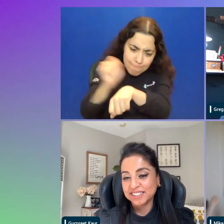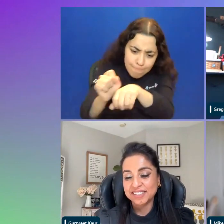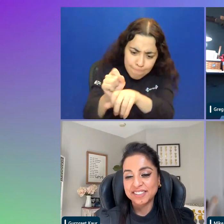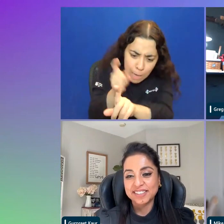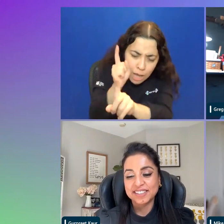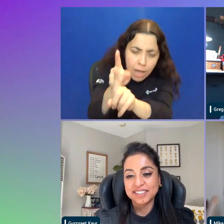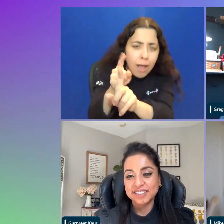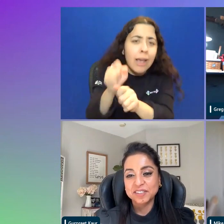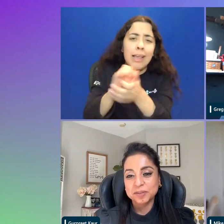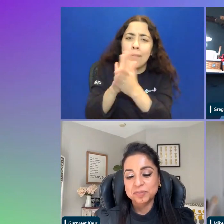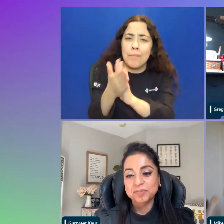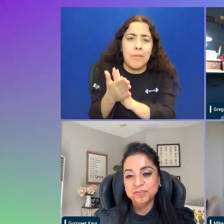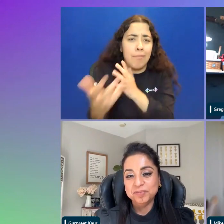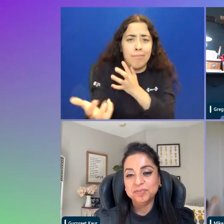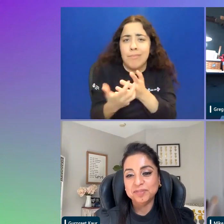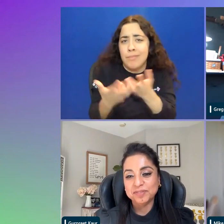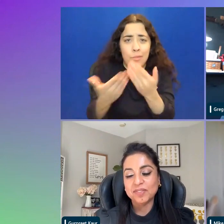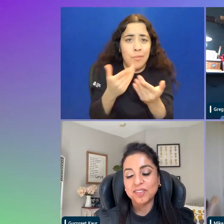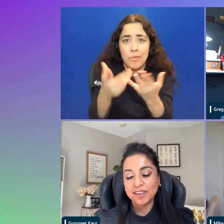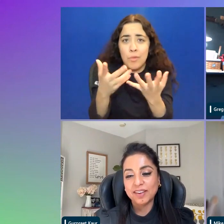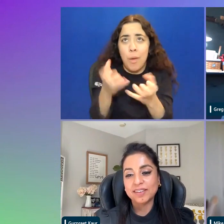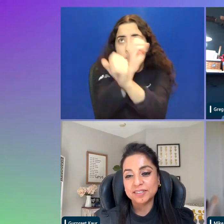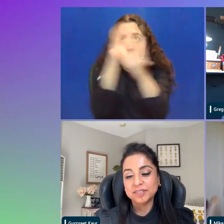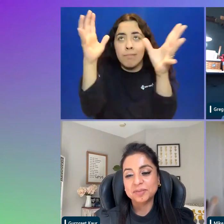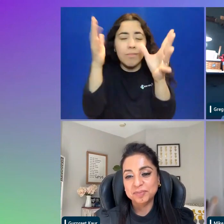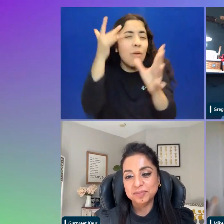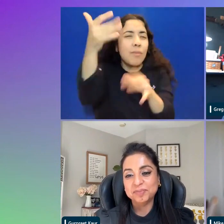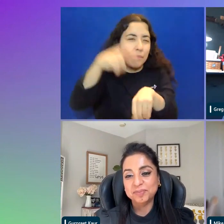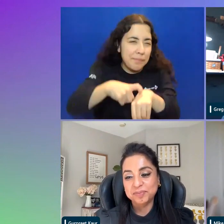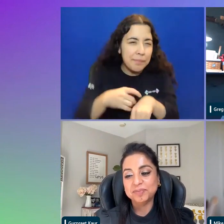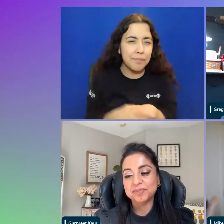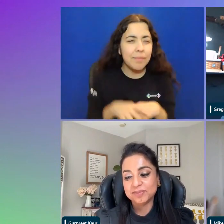apply yourself, it can become what you want it to be over time . And so, um, you can be successful in small ways or in